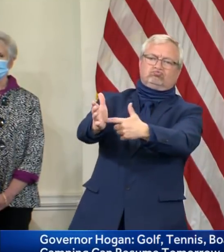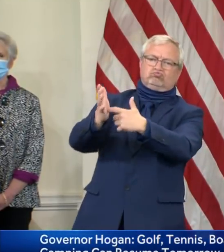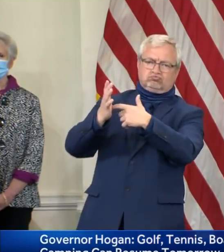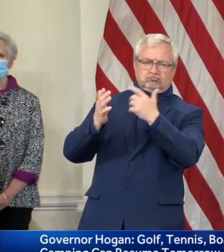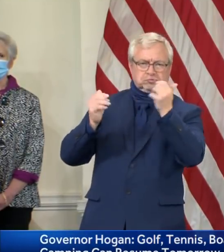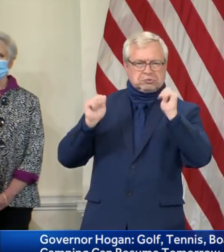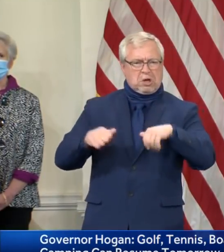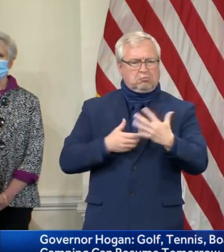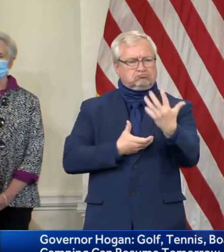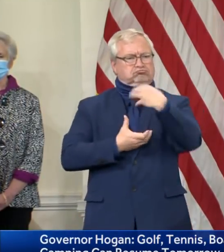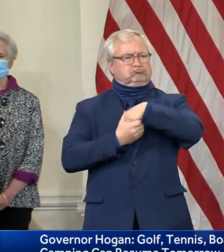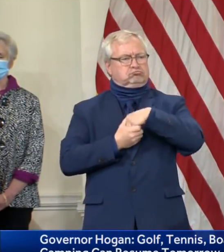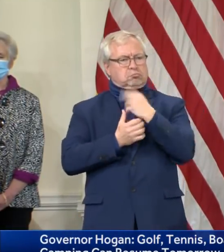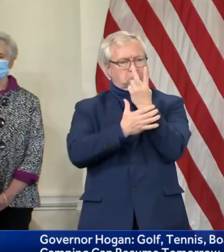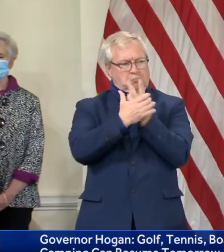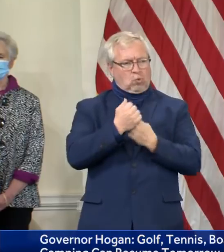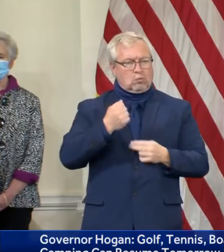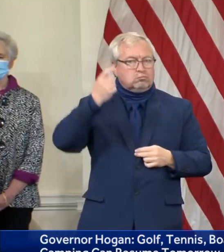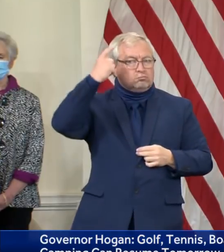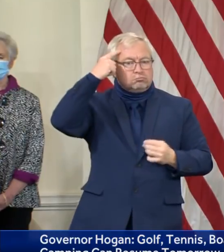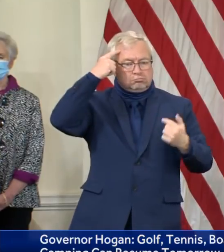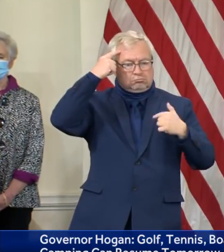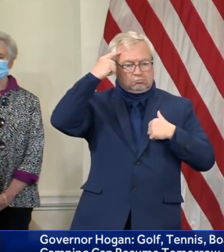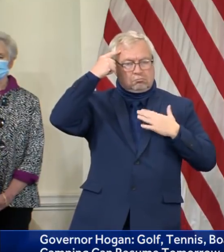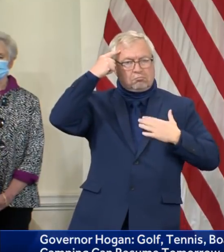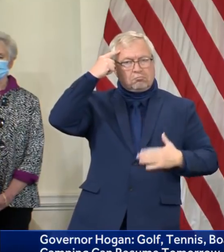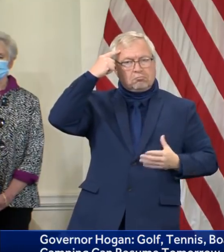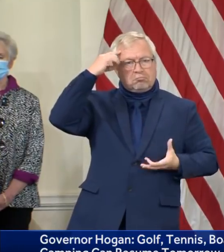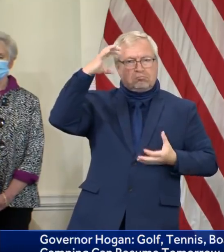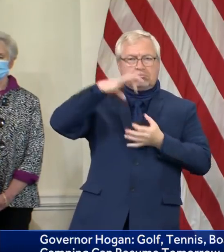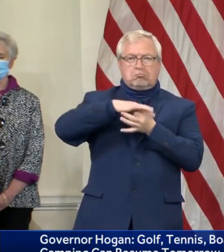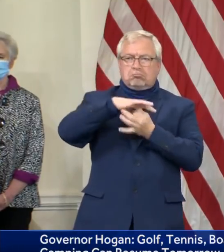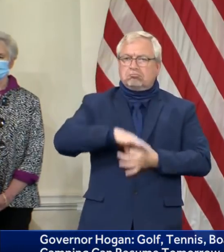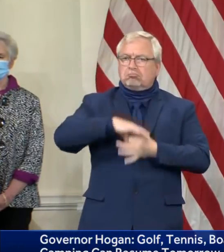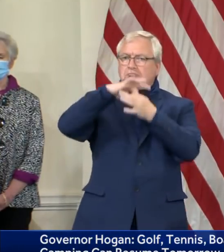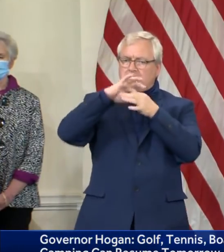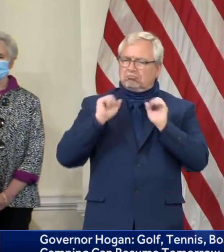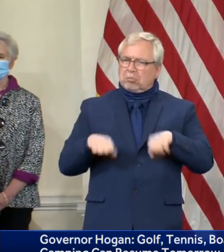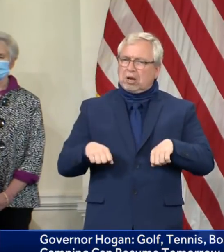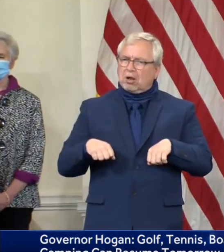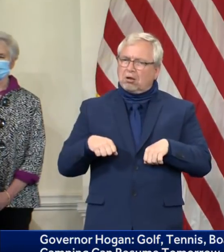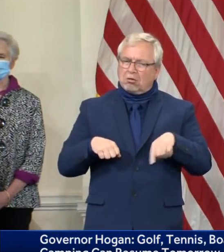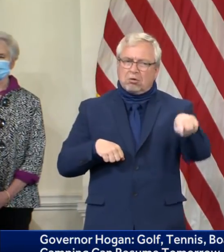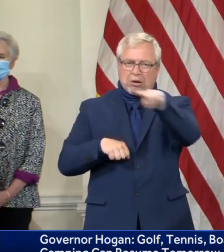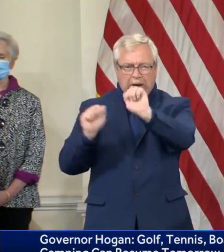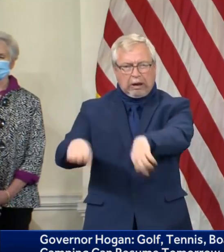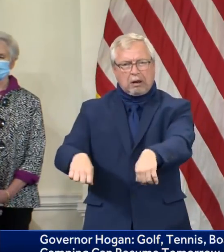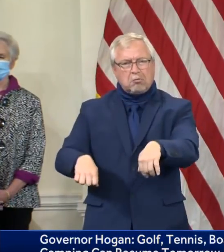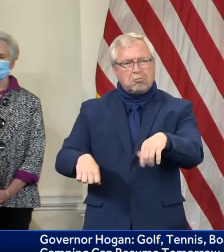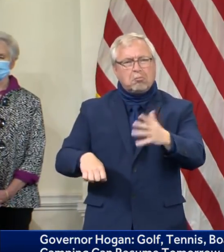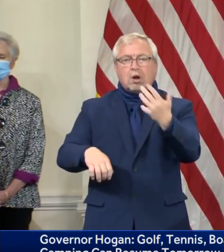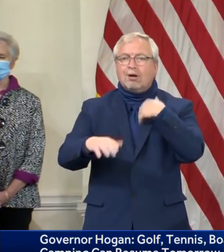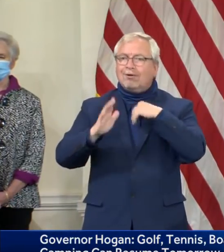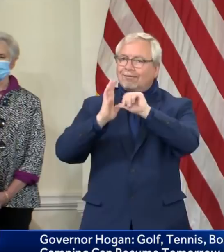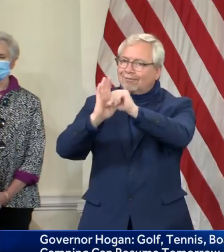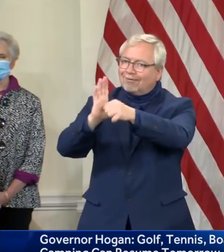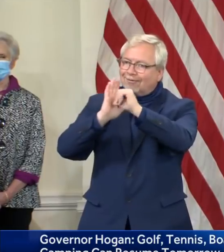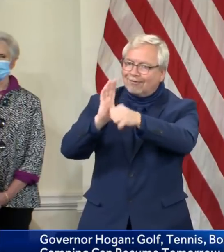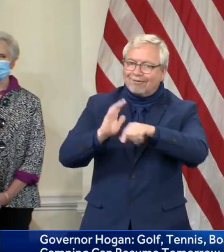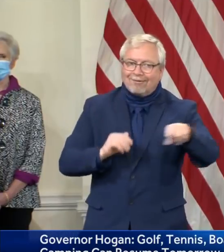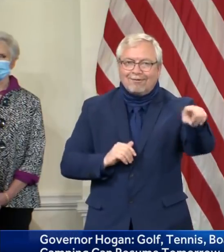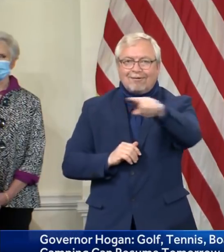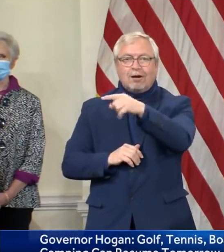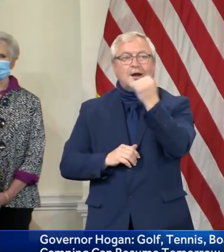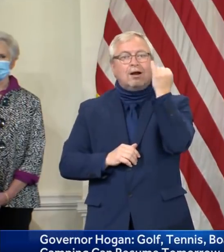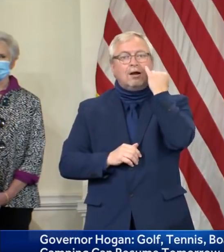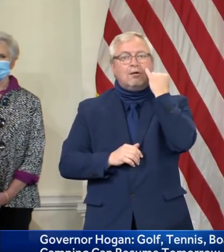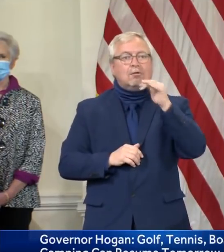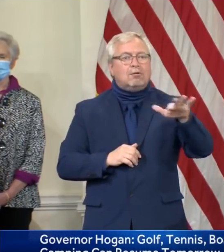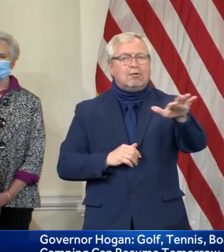WE CAN AND WE NEED TO AN THE OPPORTUNITY EXISTS IN THE HEALTH-CARE SYSTEM TO DO JUST THAT.